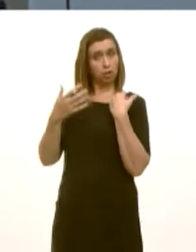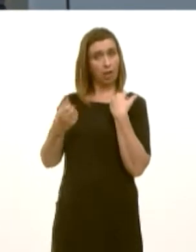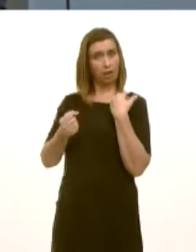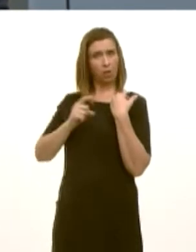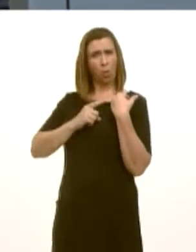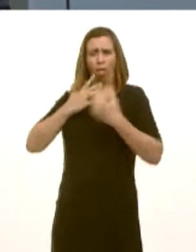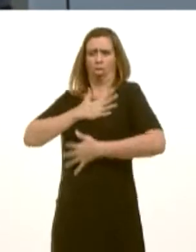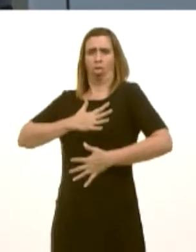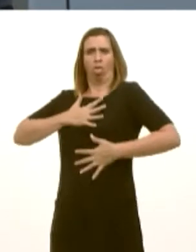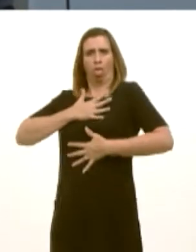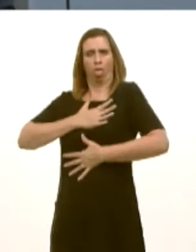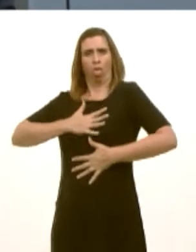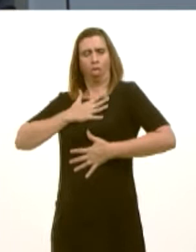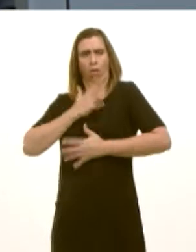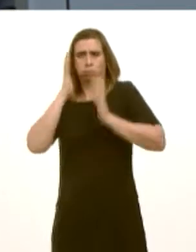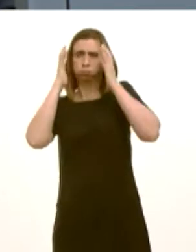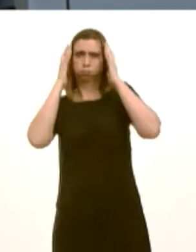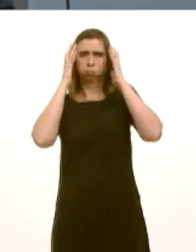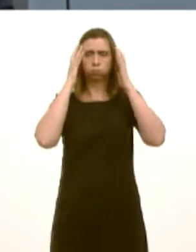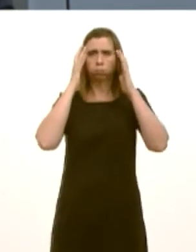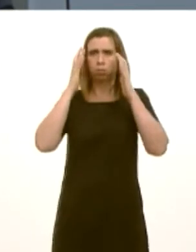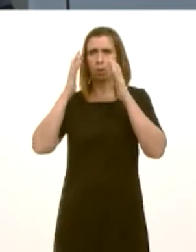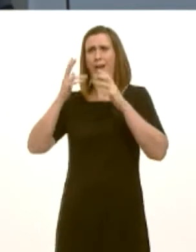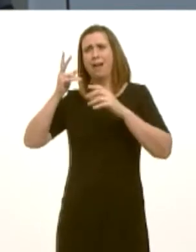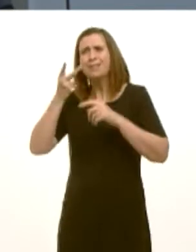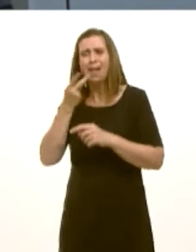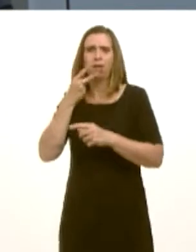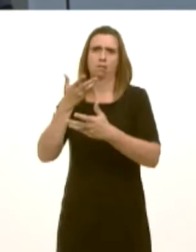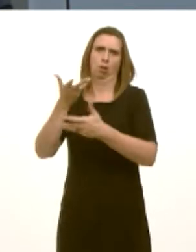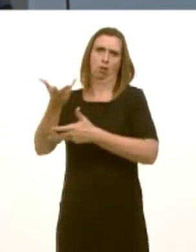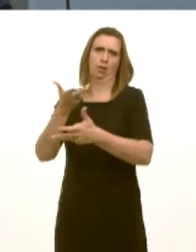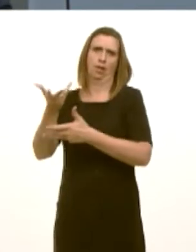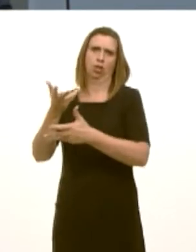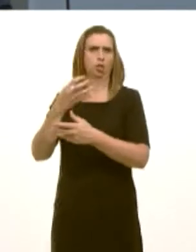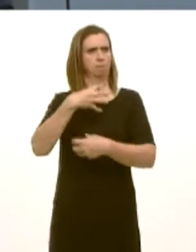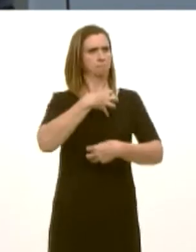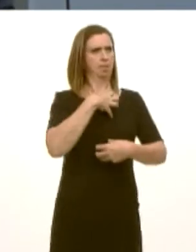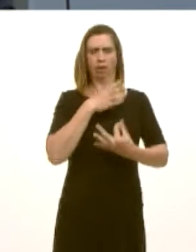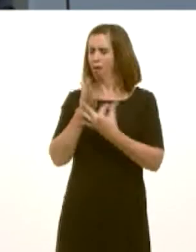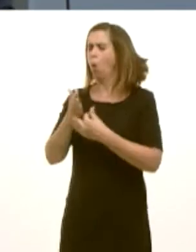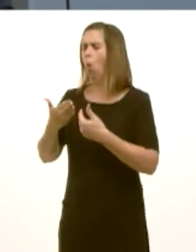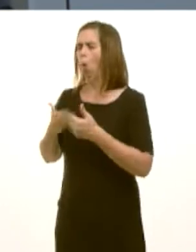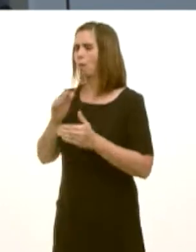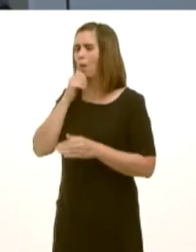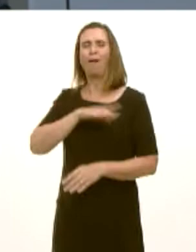and emotional impact of second consultations on school closure for the children in those